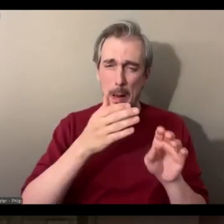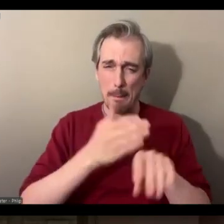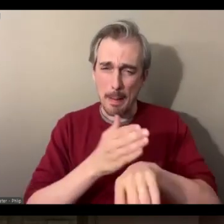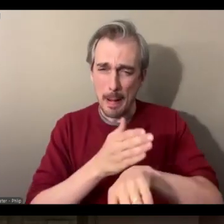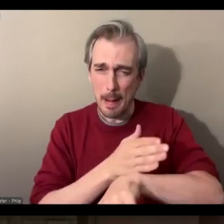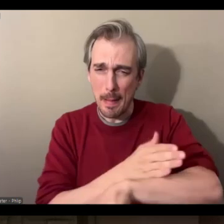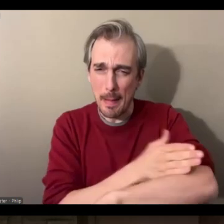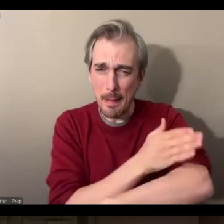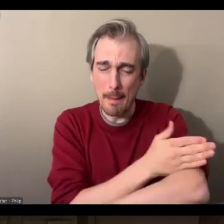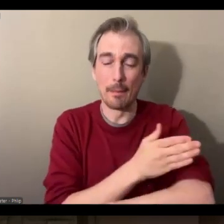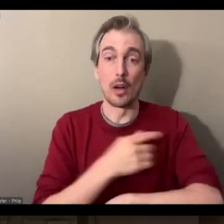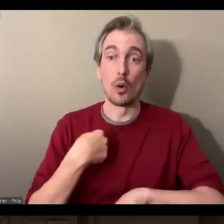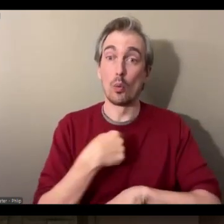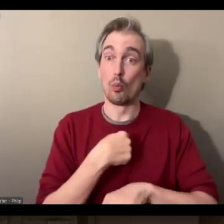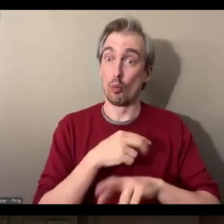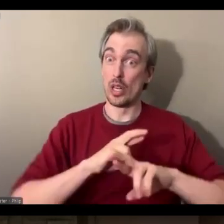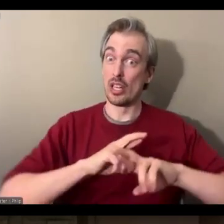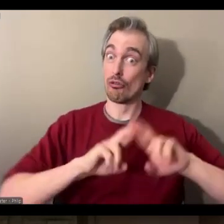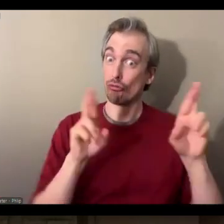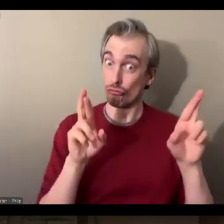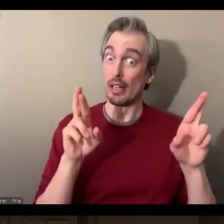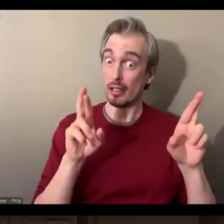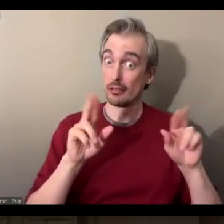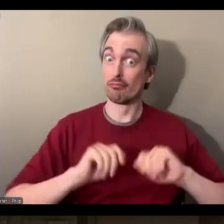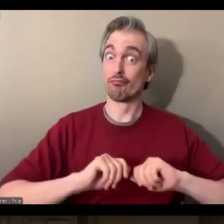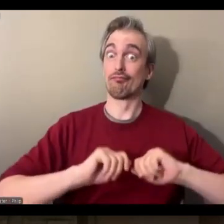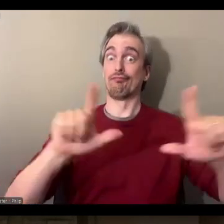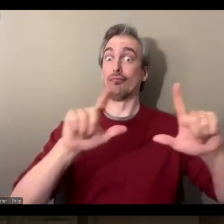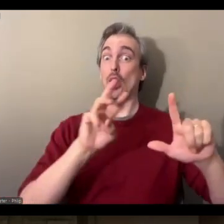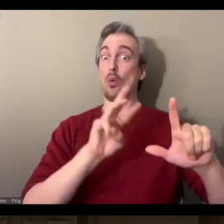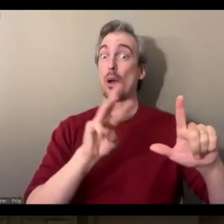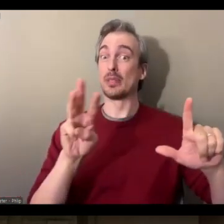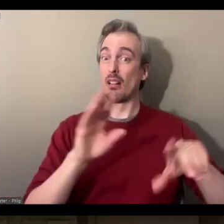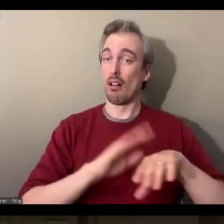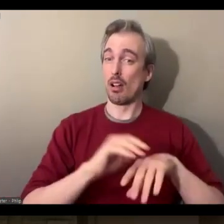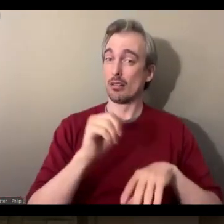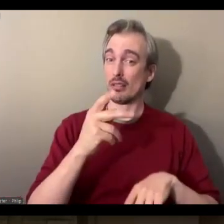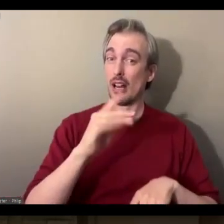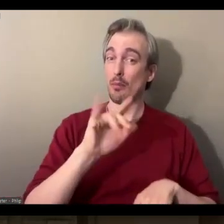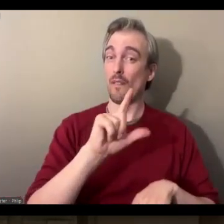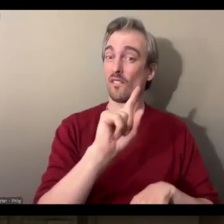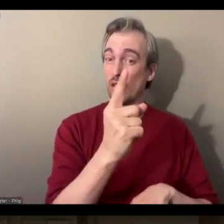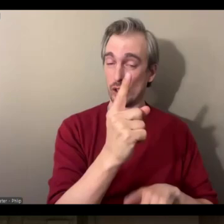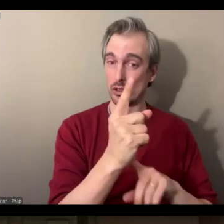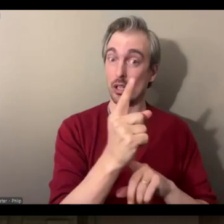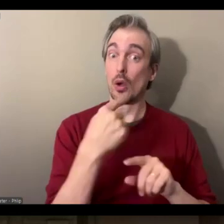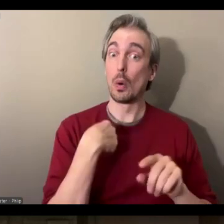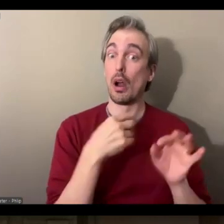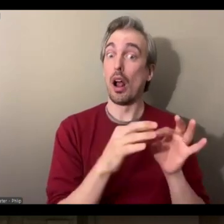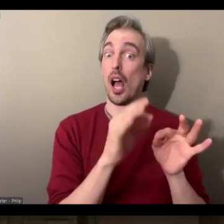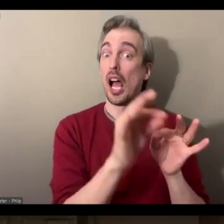1st. We postponed a little bit, because certain events that had to happen for us to go on sale and